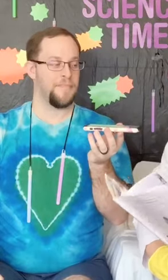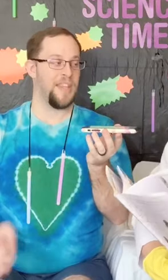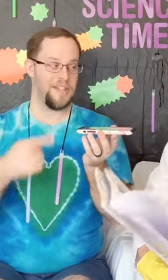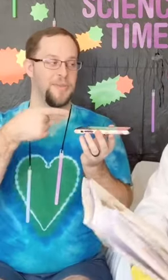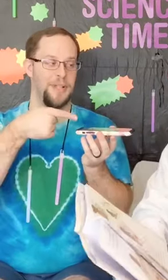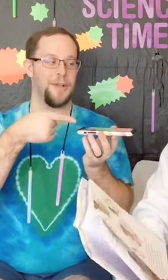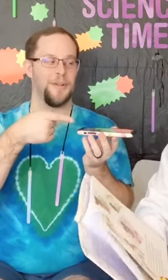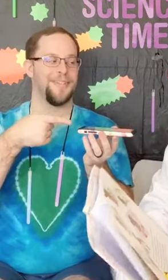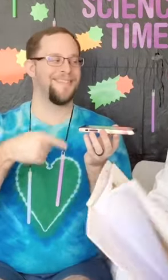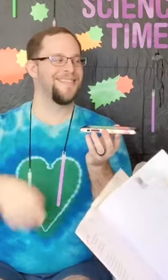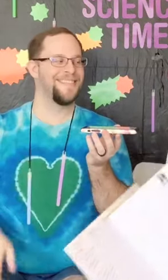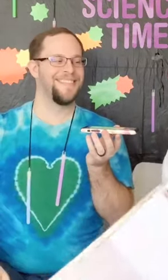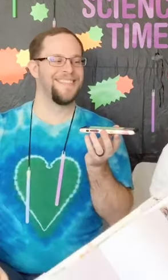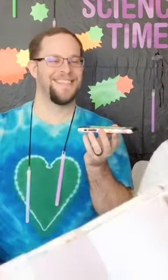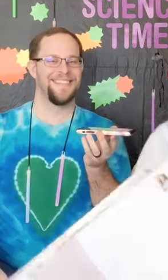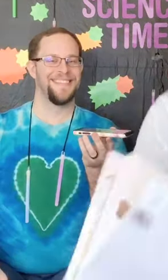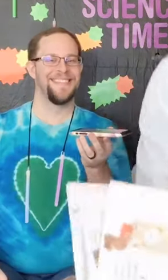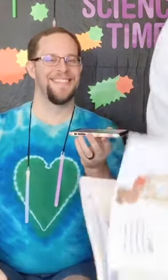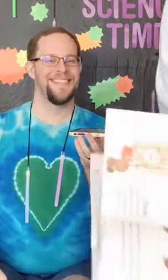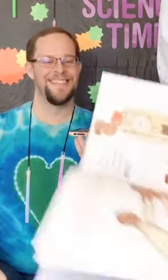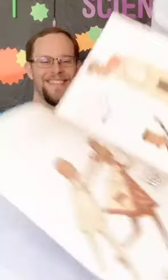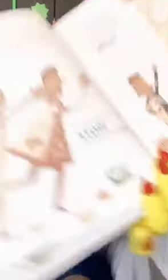This is really cool.